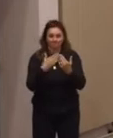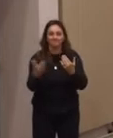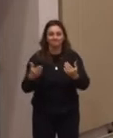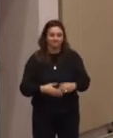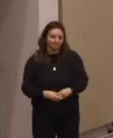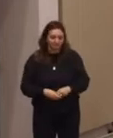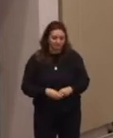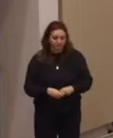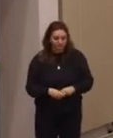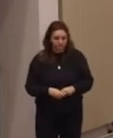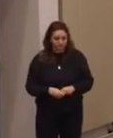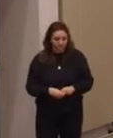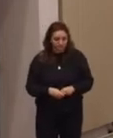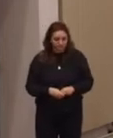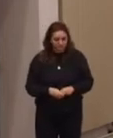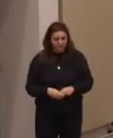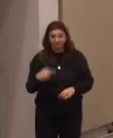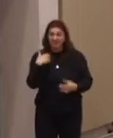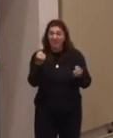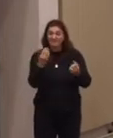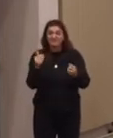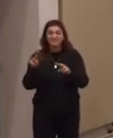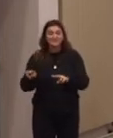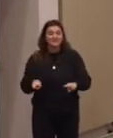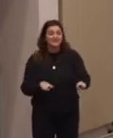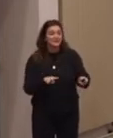stage. I do have a few videos, but I will share them